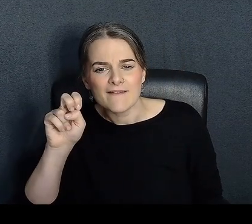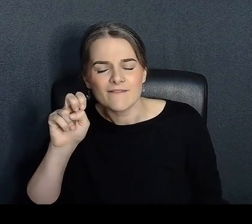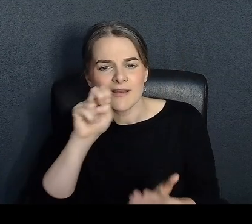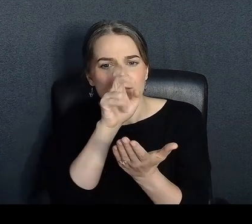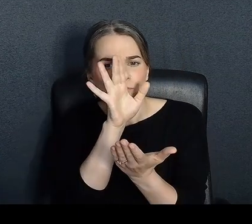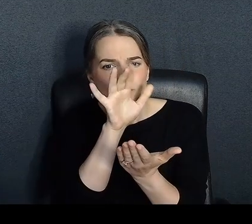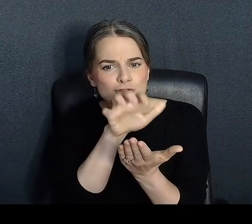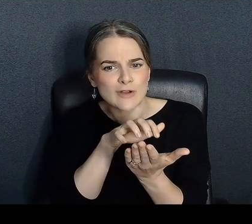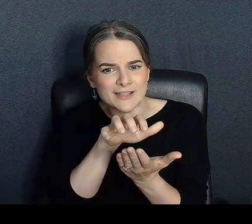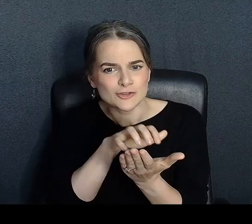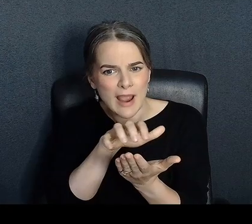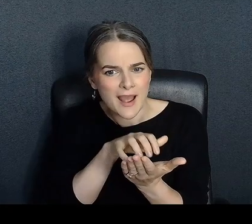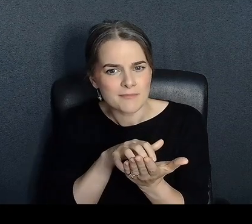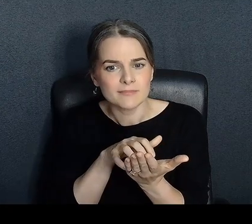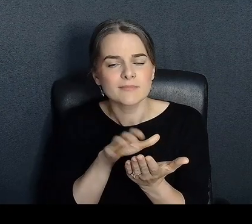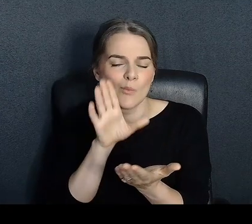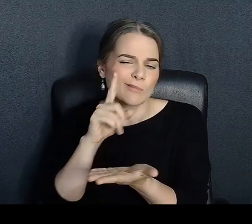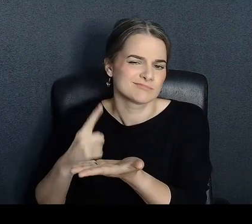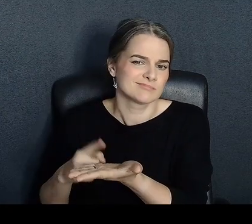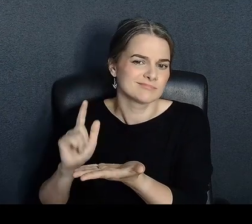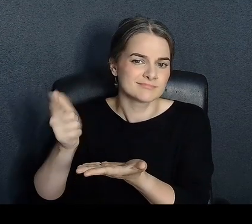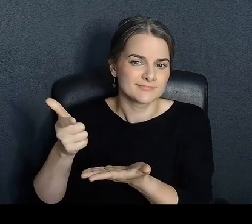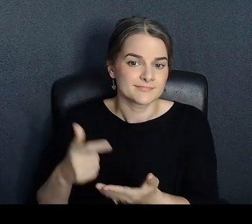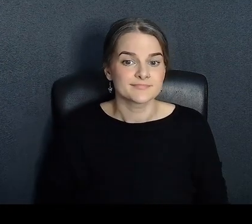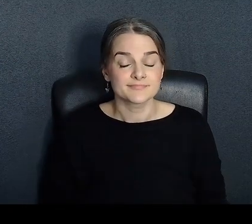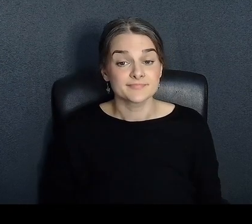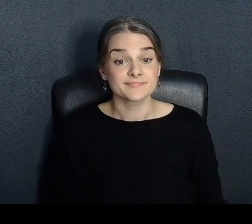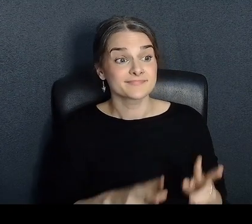So this is right off the FCC's website.